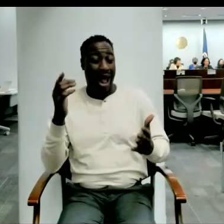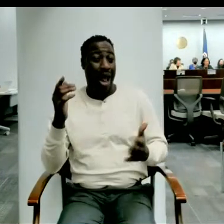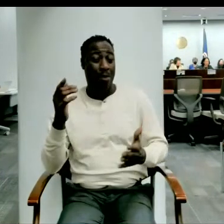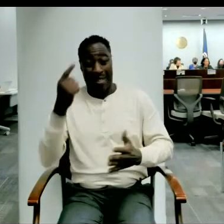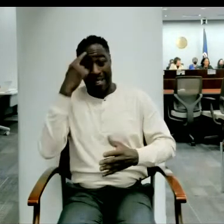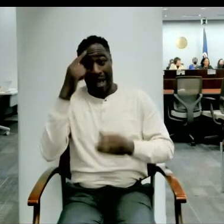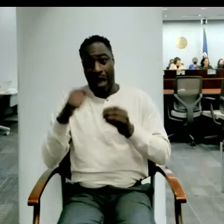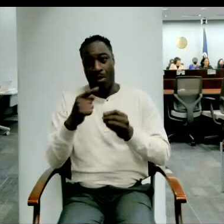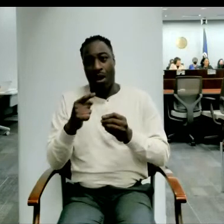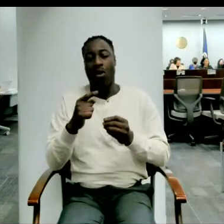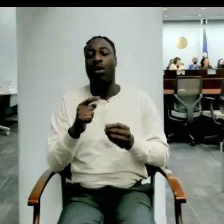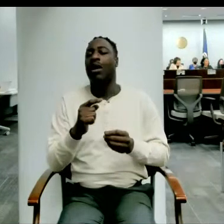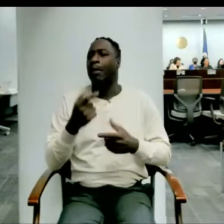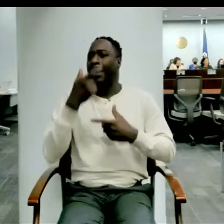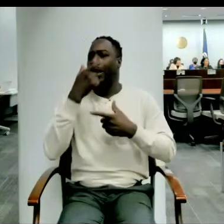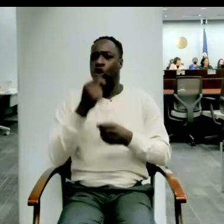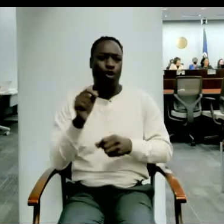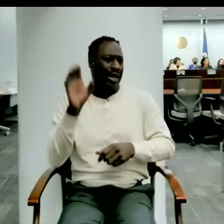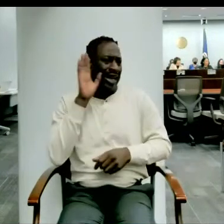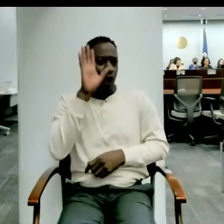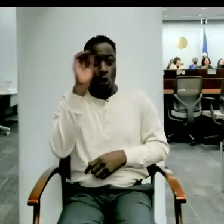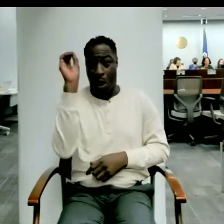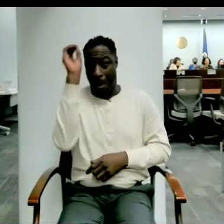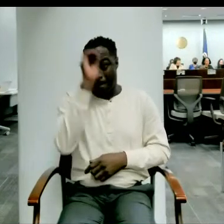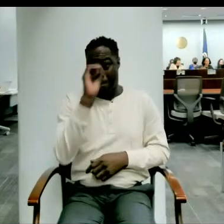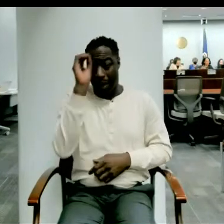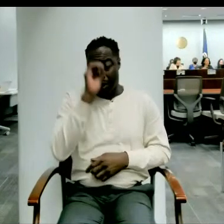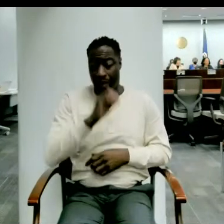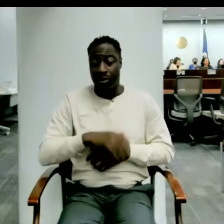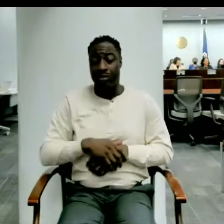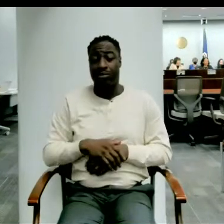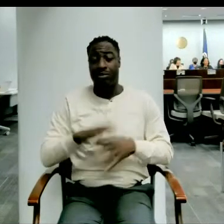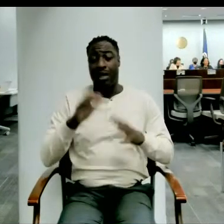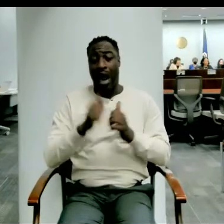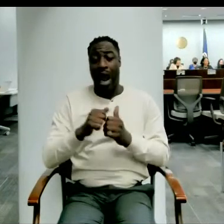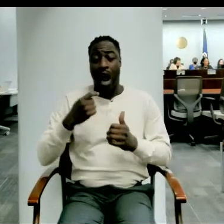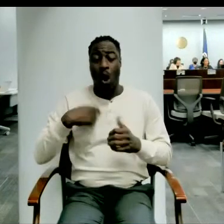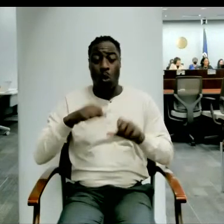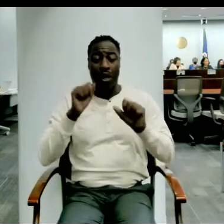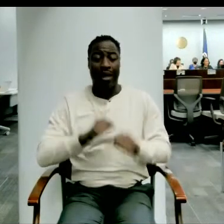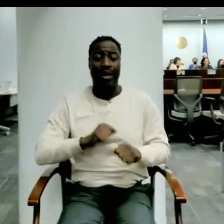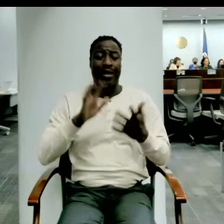would be interested to hear how we can perhaps um reach out to employers about